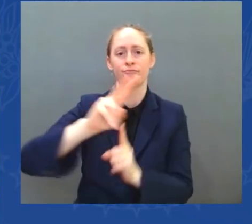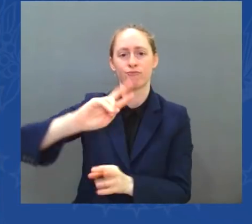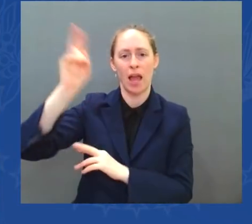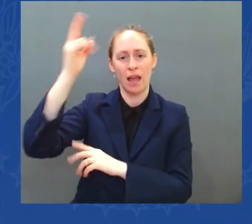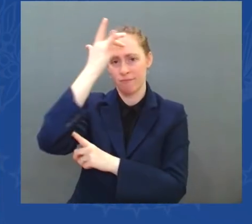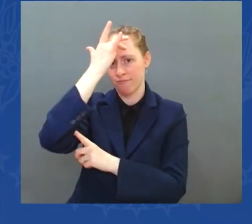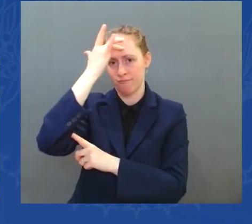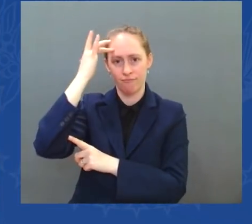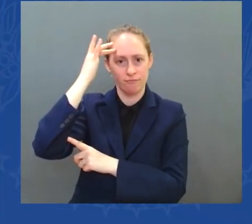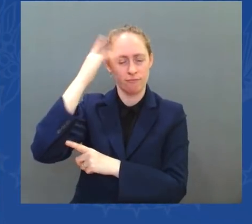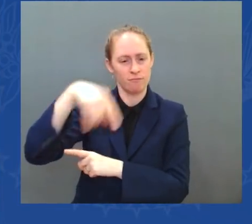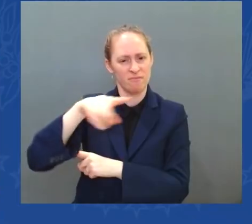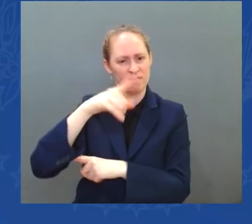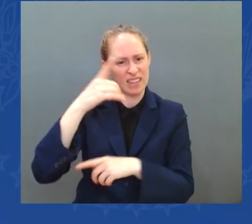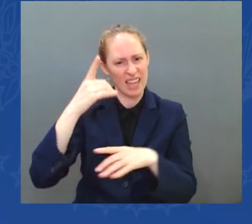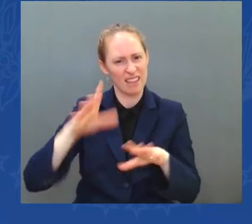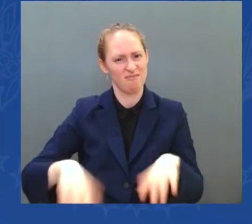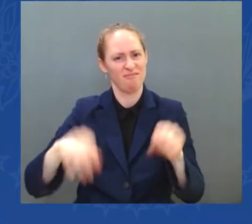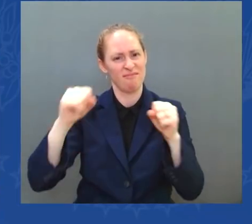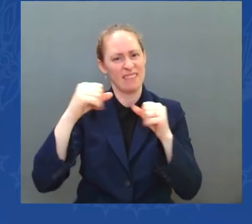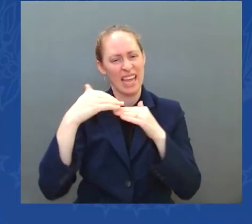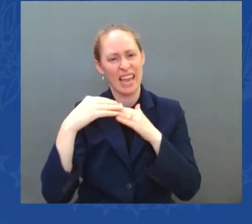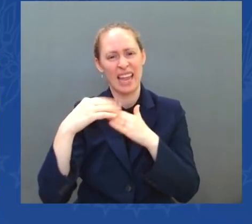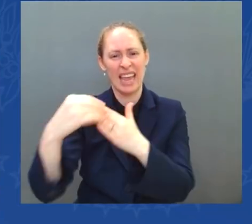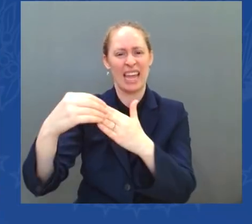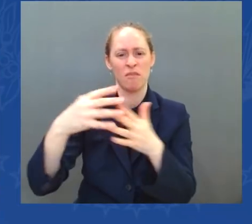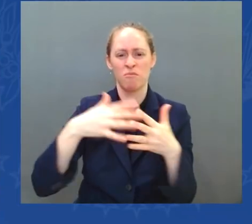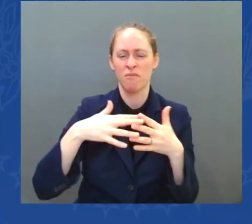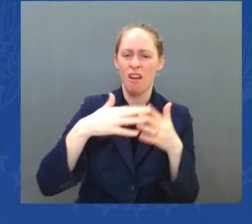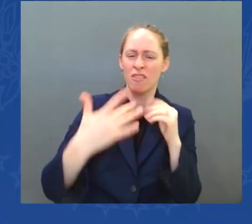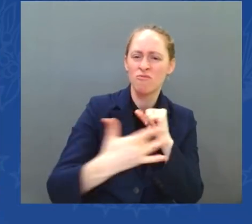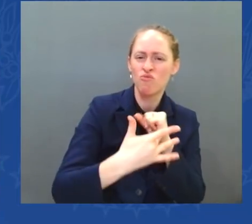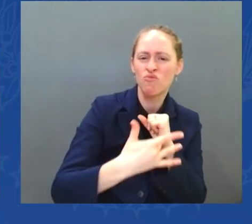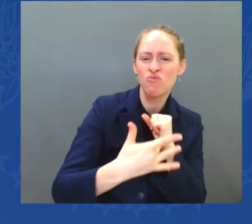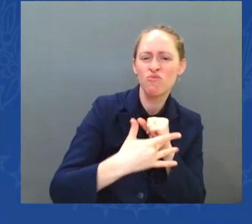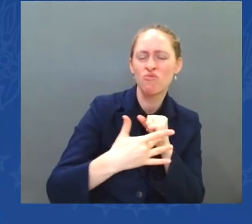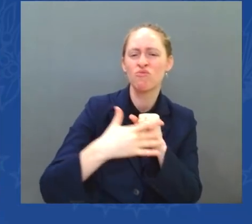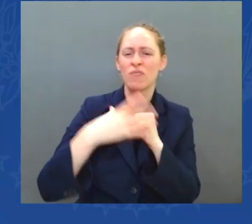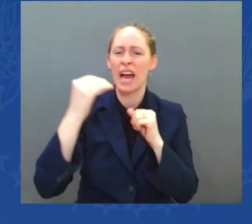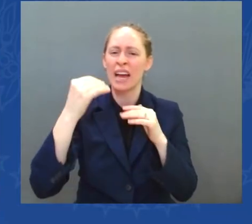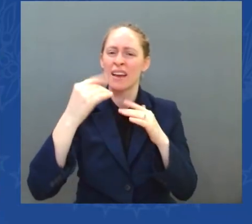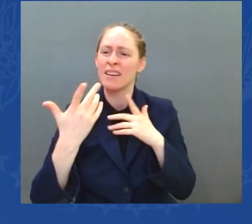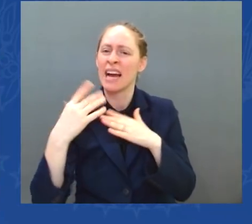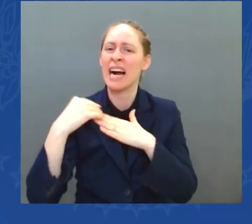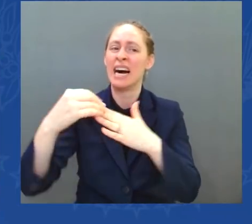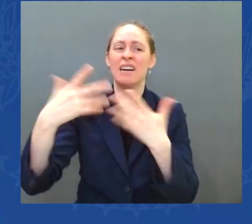And see that success reflected back home in their communities, not just in Greensboro, but across the country.